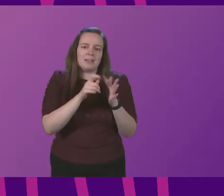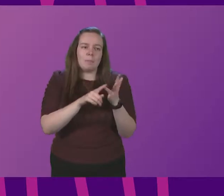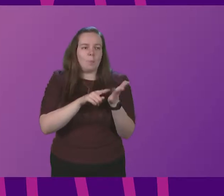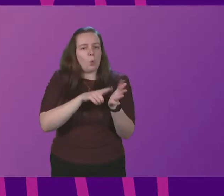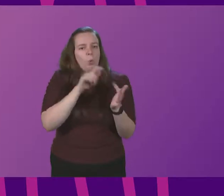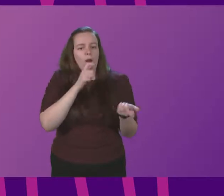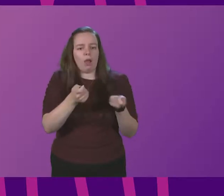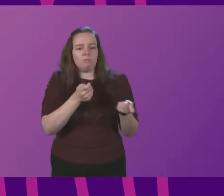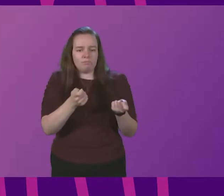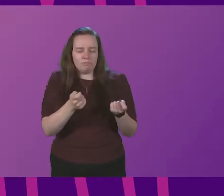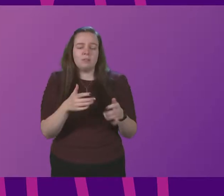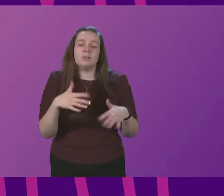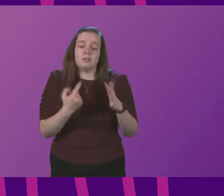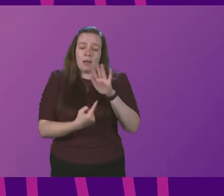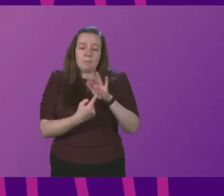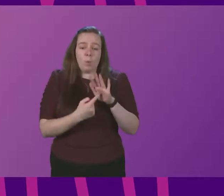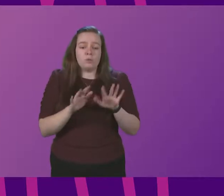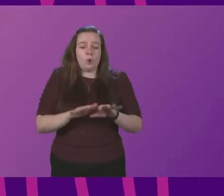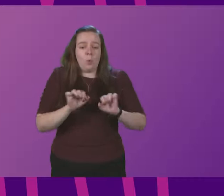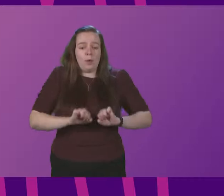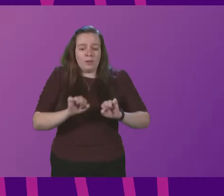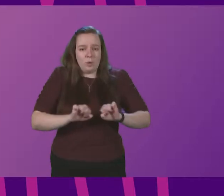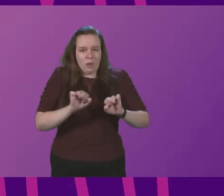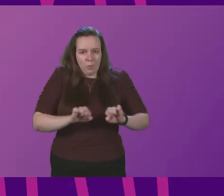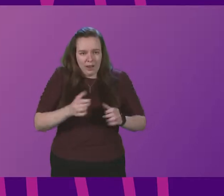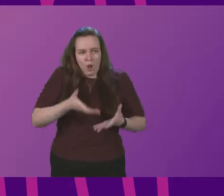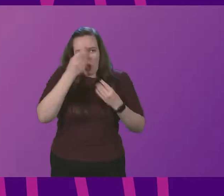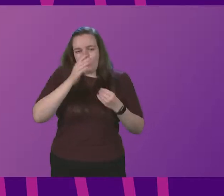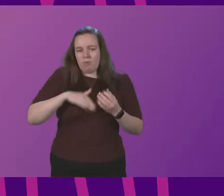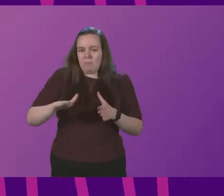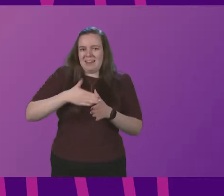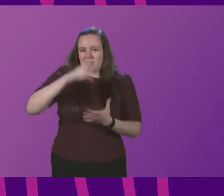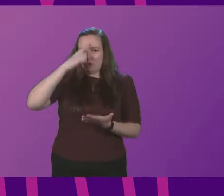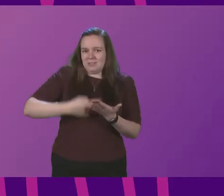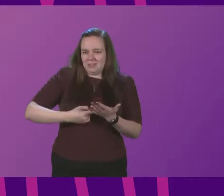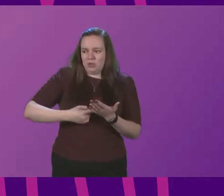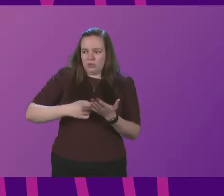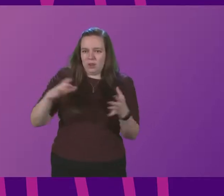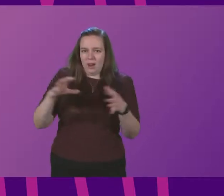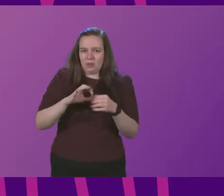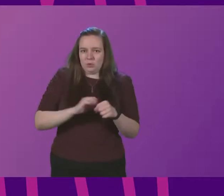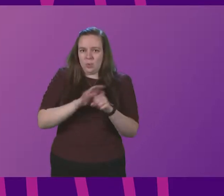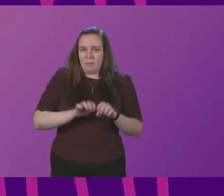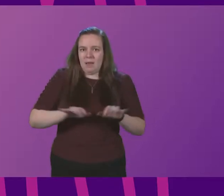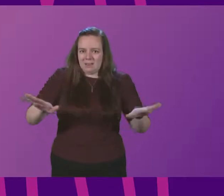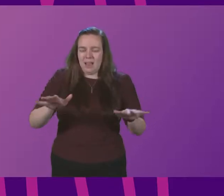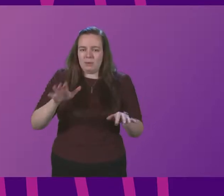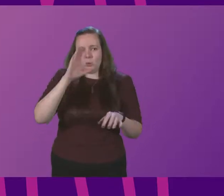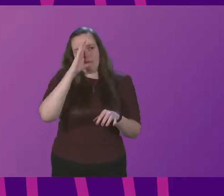It is important that we do not wait to learn lessons from the initial decisions that were taken on the pandemic, to inform our thinking as quickly as possible. On that